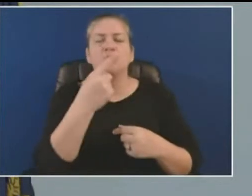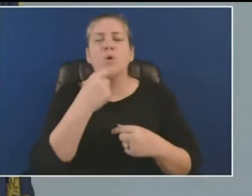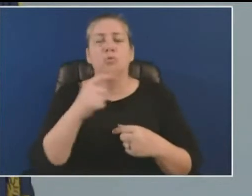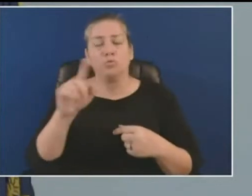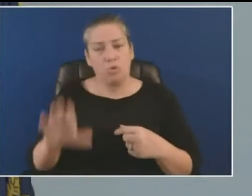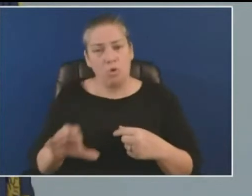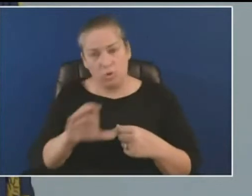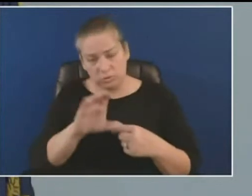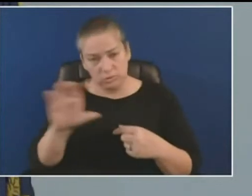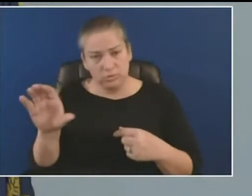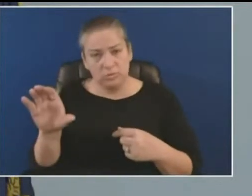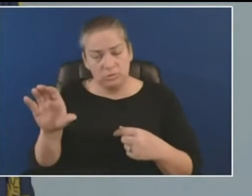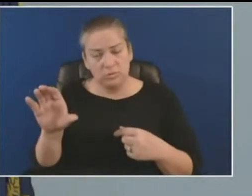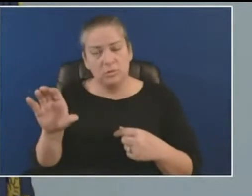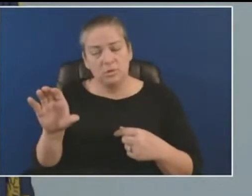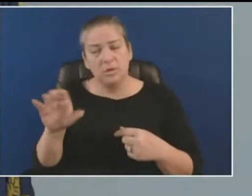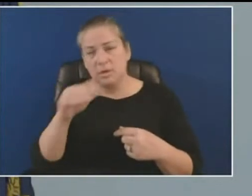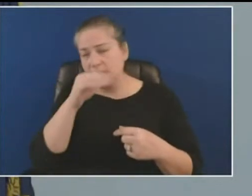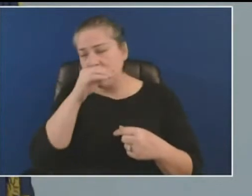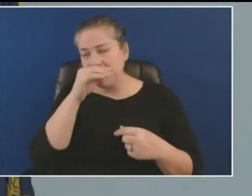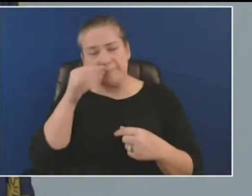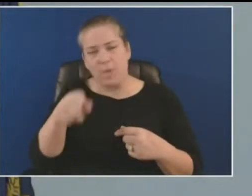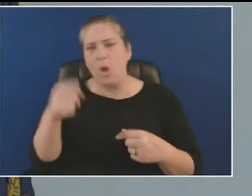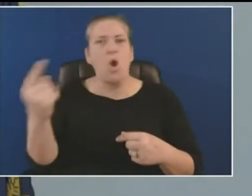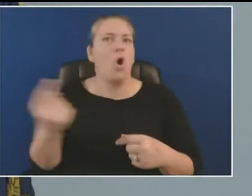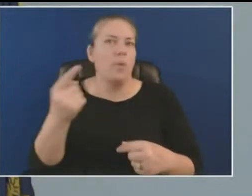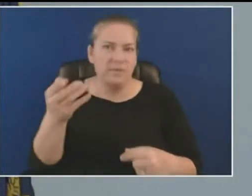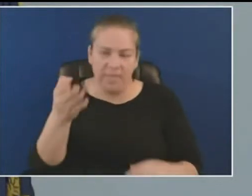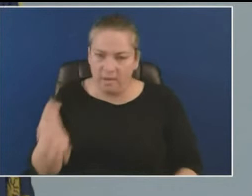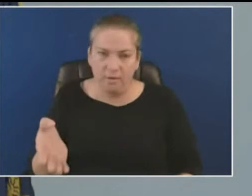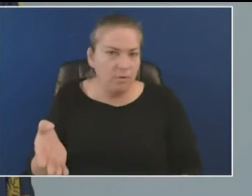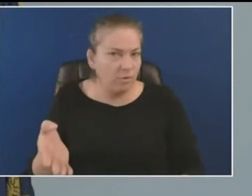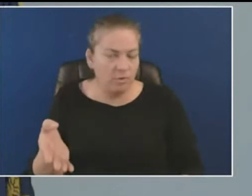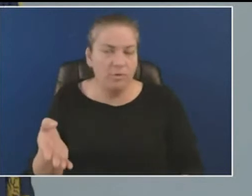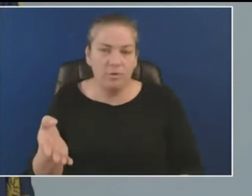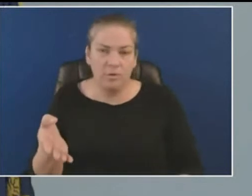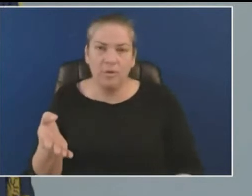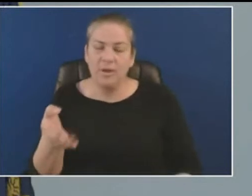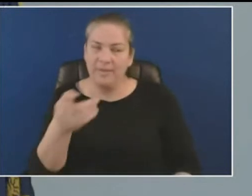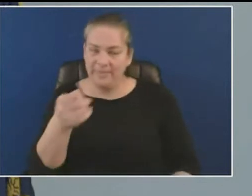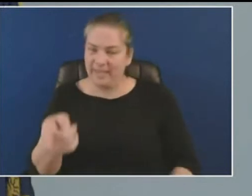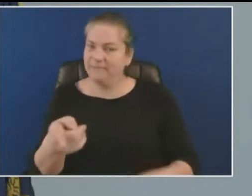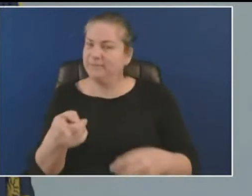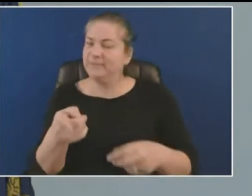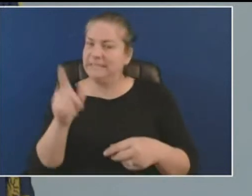is always there for you and they've been short on blood for some time and